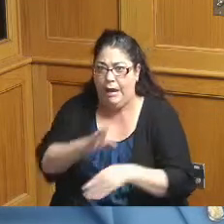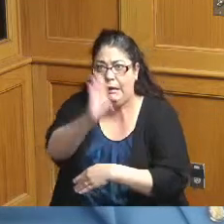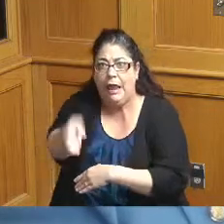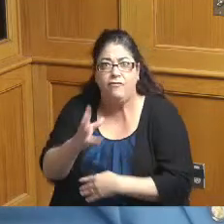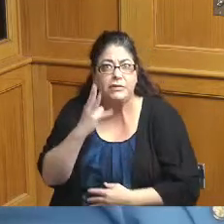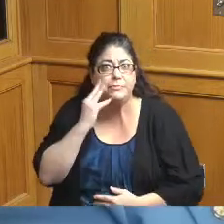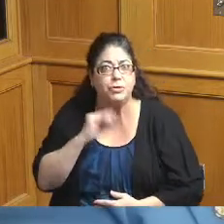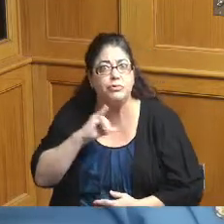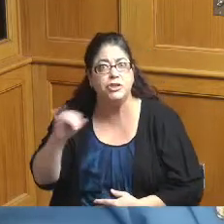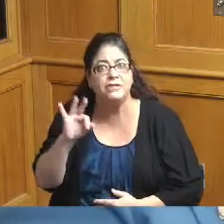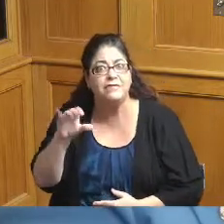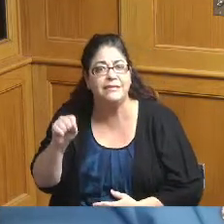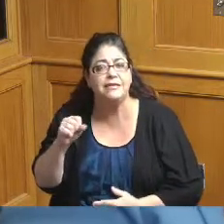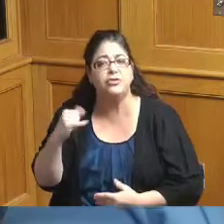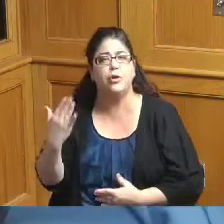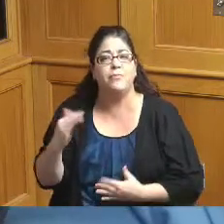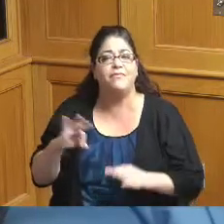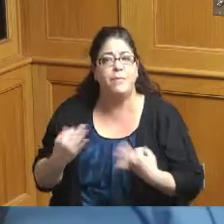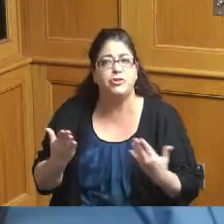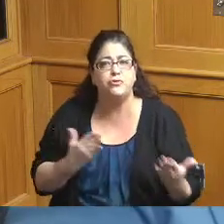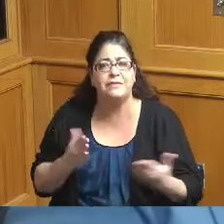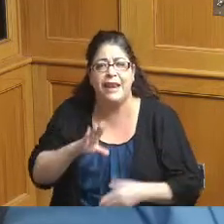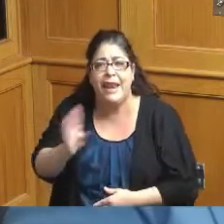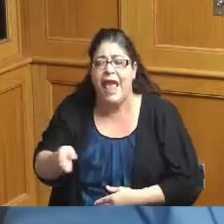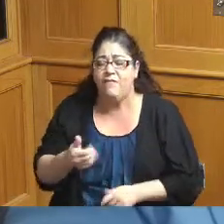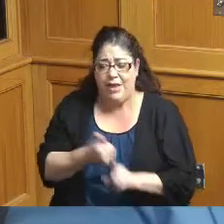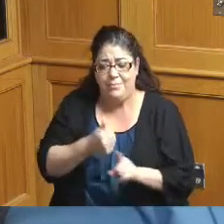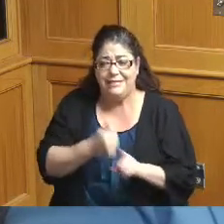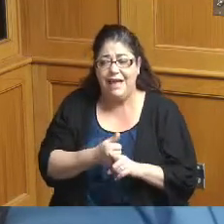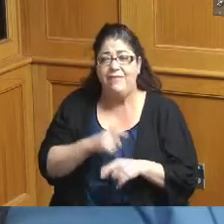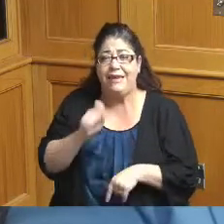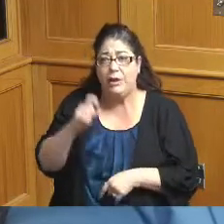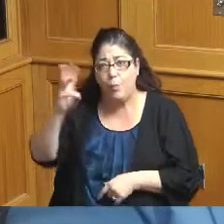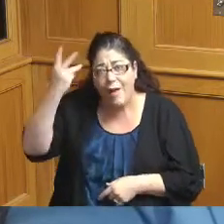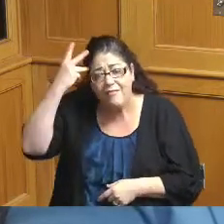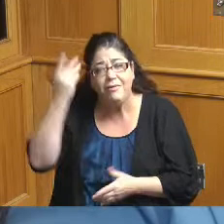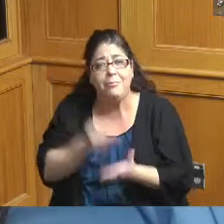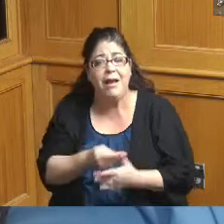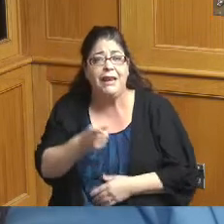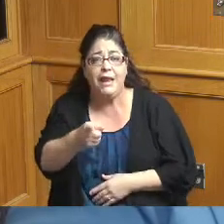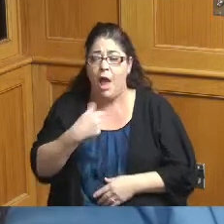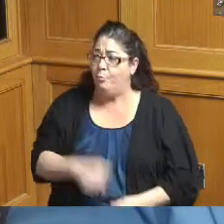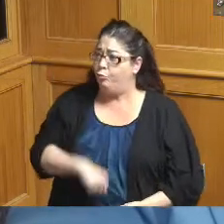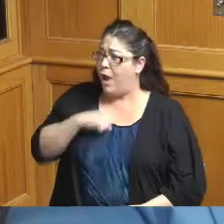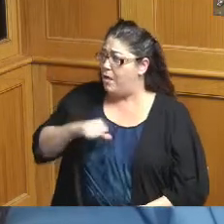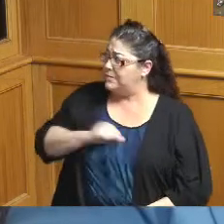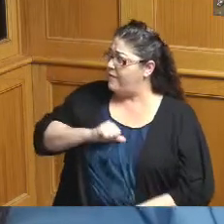even though he is a person that has worked and Prides himself as working and paying his